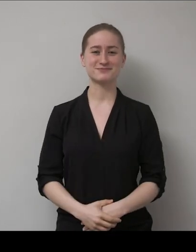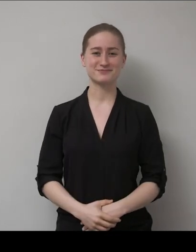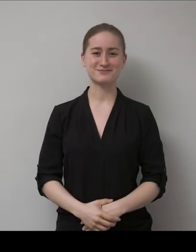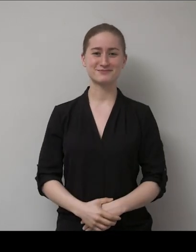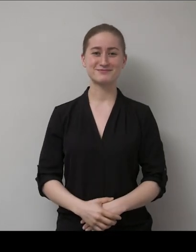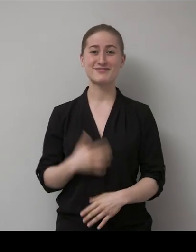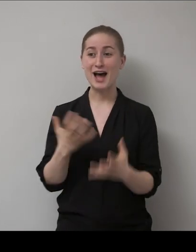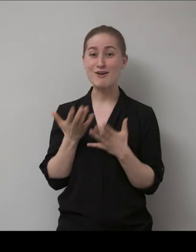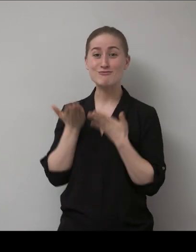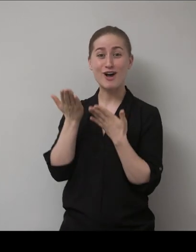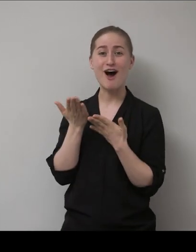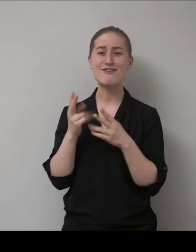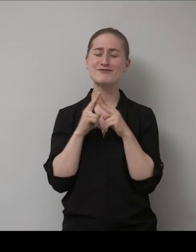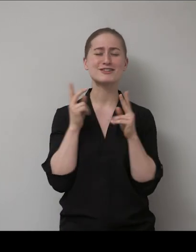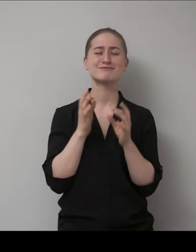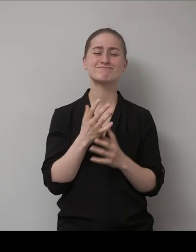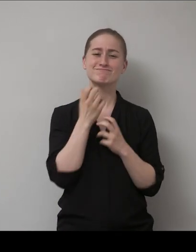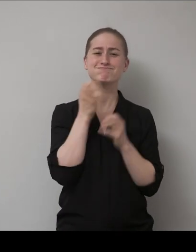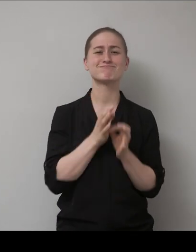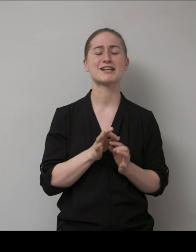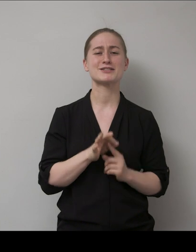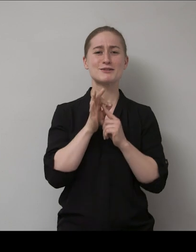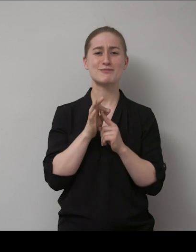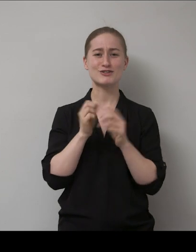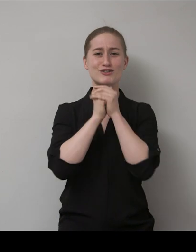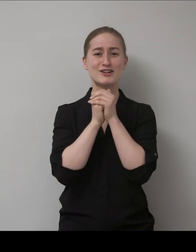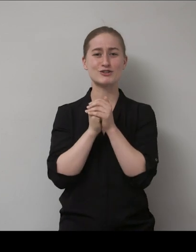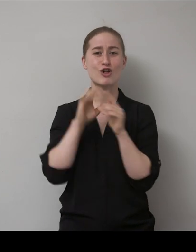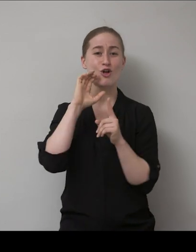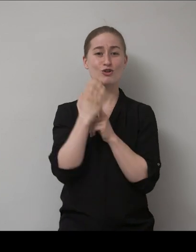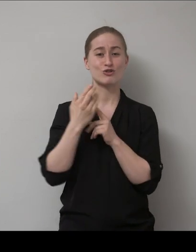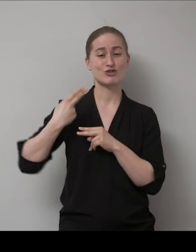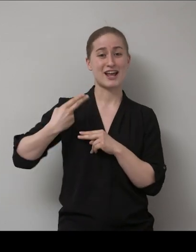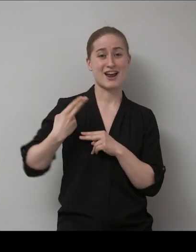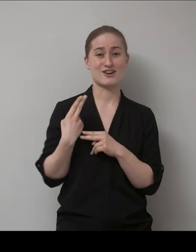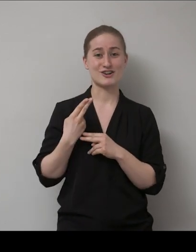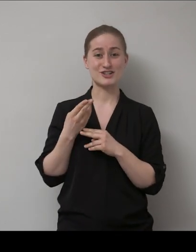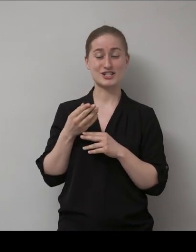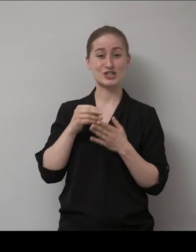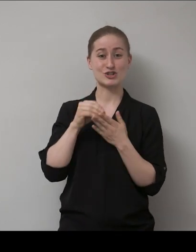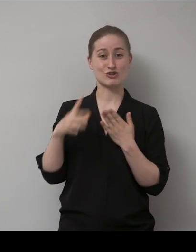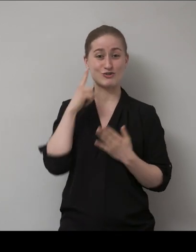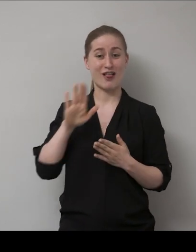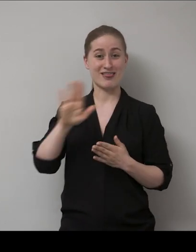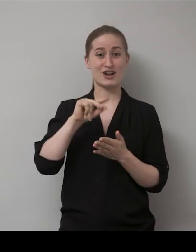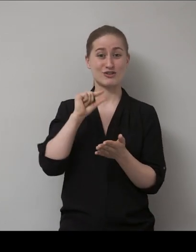I would like to offer very special congratulations to the Cultural Heritage Management students upon your graduation. On the base of the Heritage sculpture